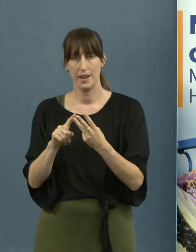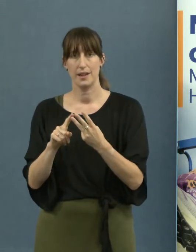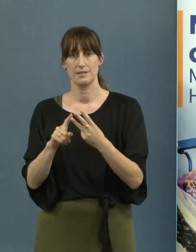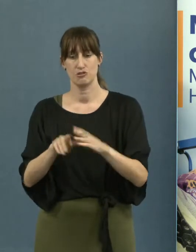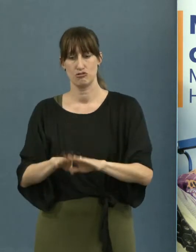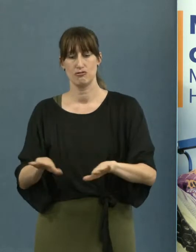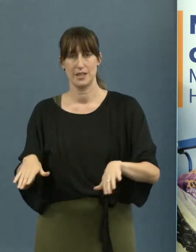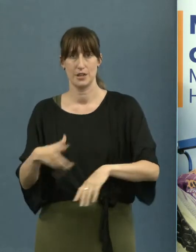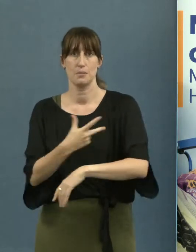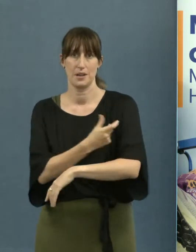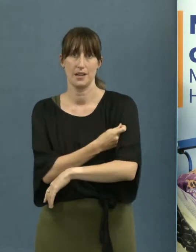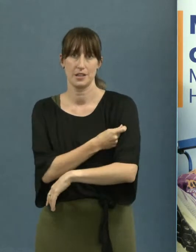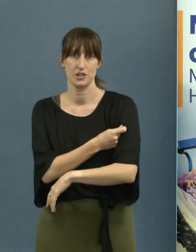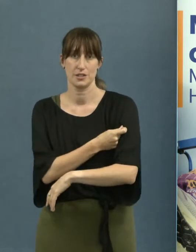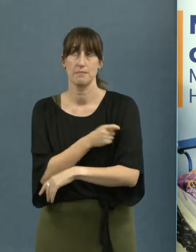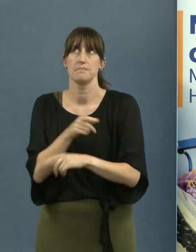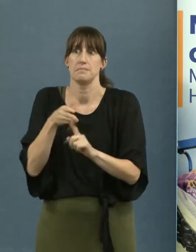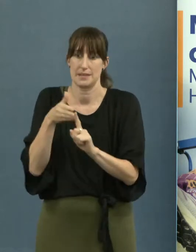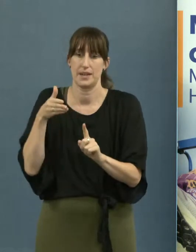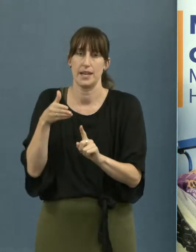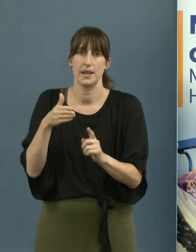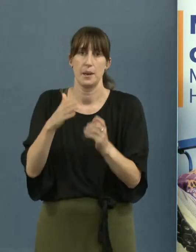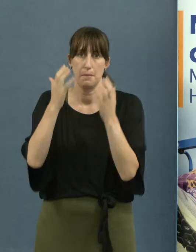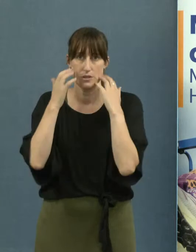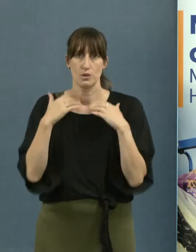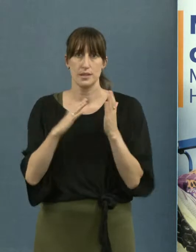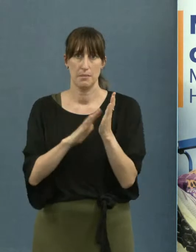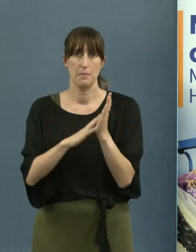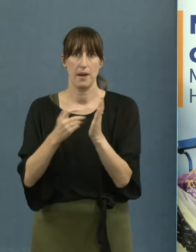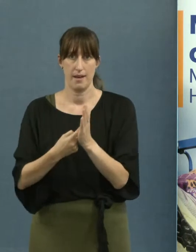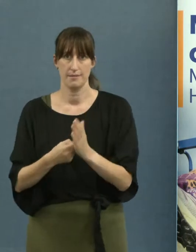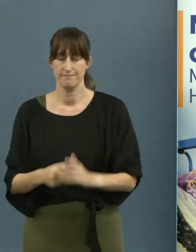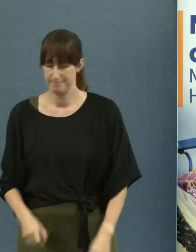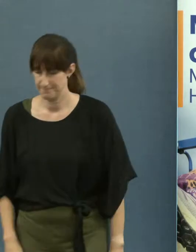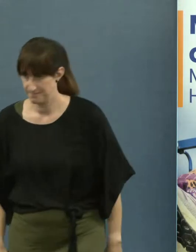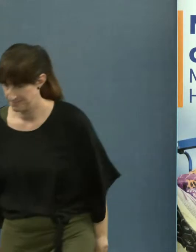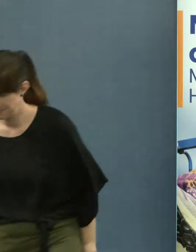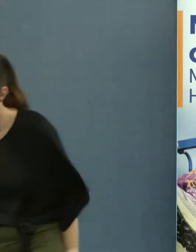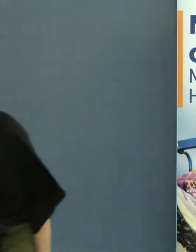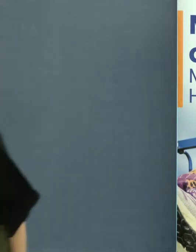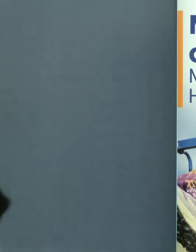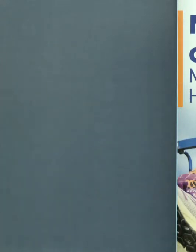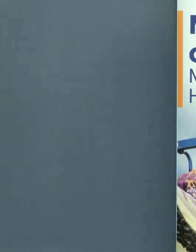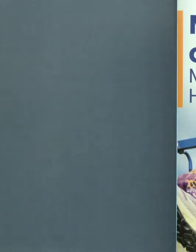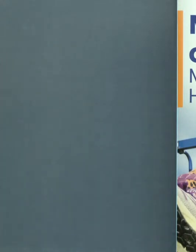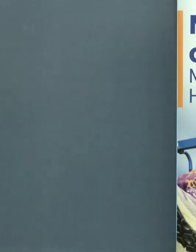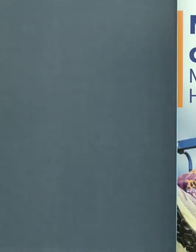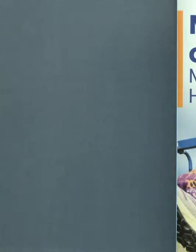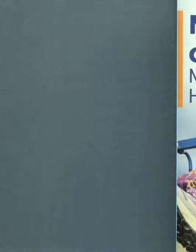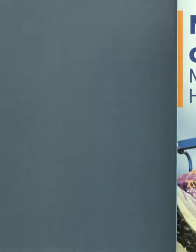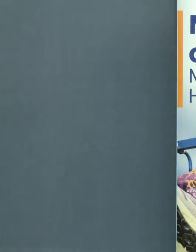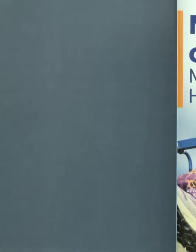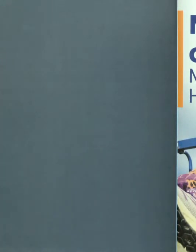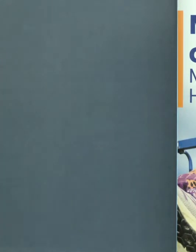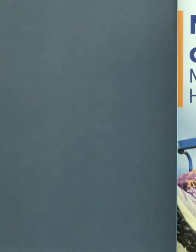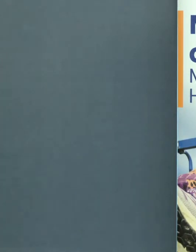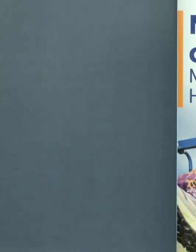particularly the measles and the MMR. What's the Ministry of Health's response to the